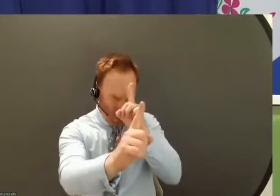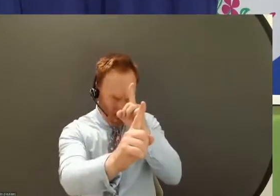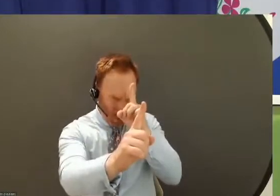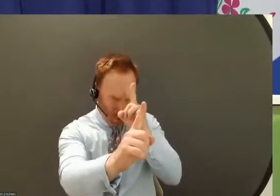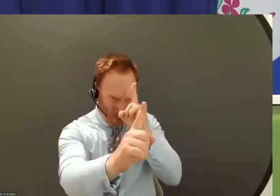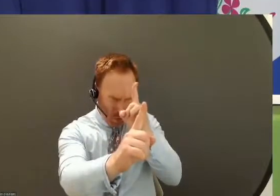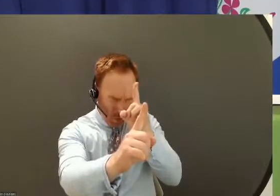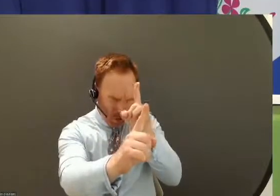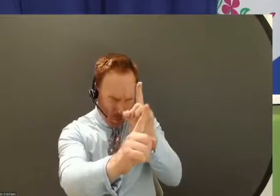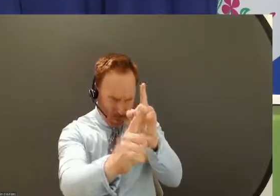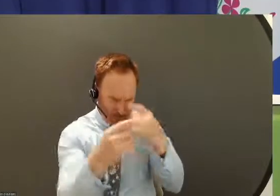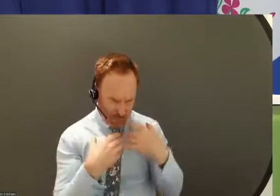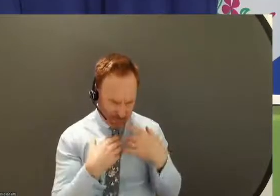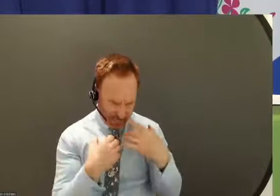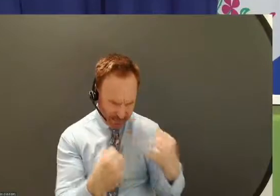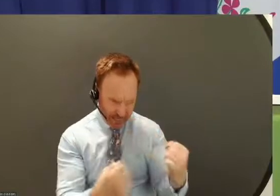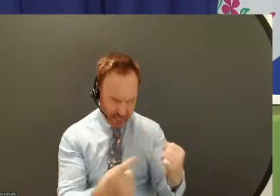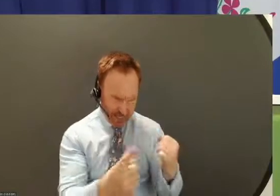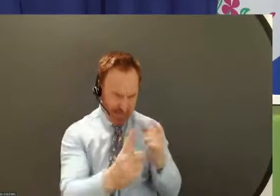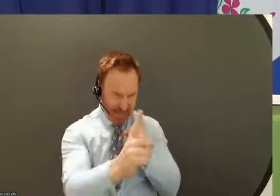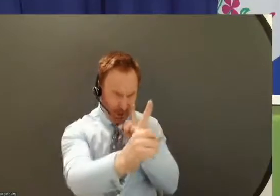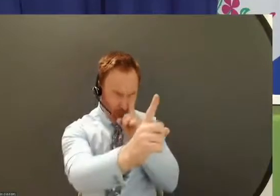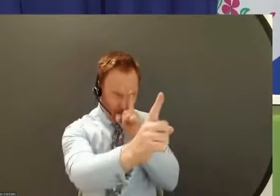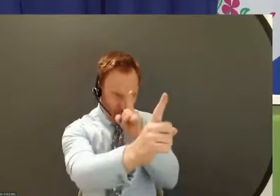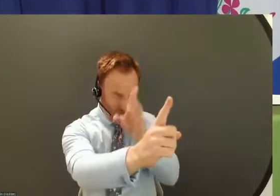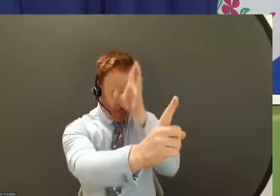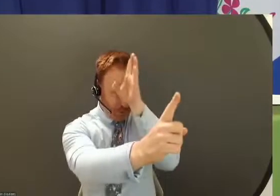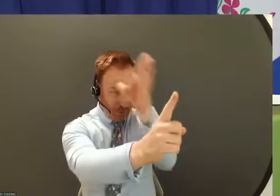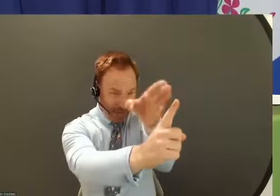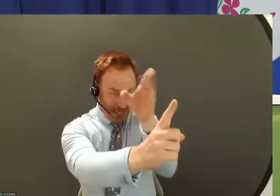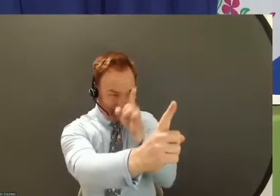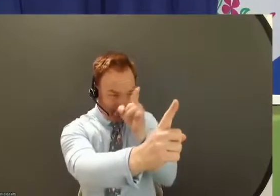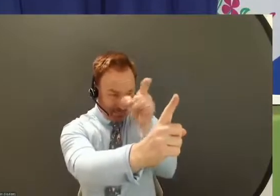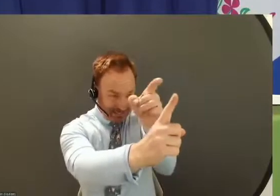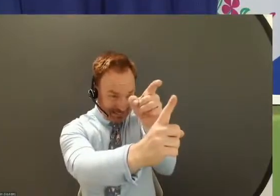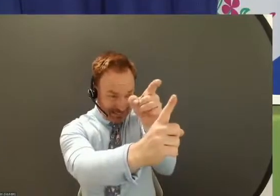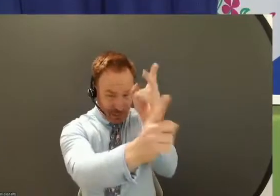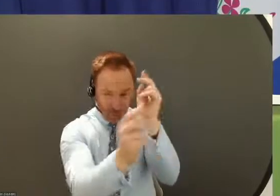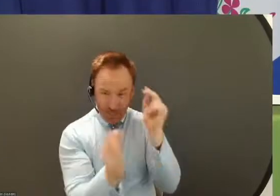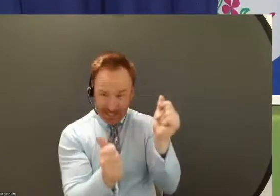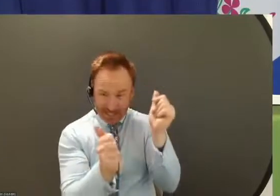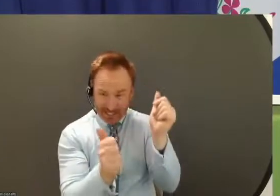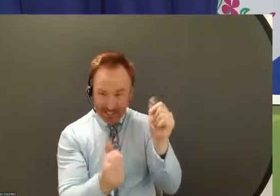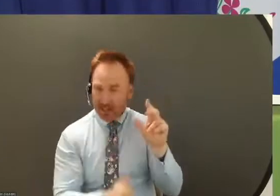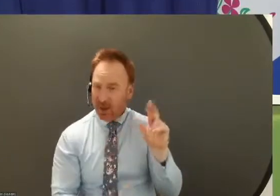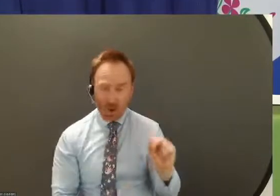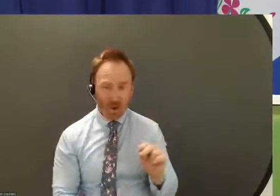Outbreaks will continue to be part of the new normal and vaccine has allowed us to half